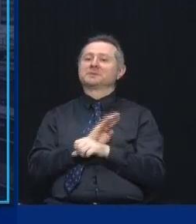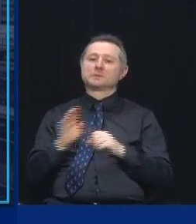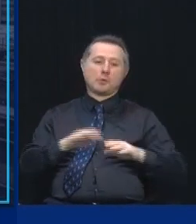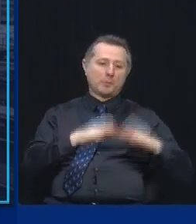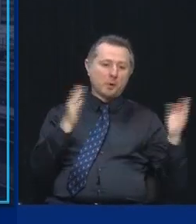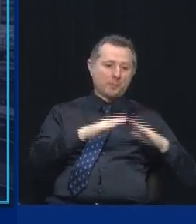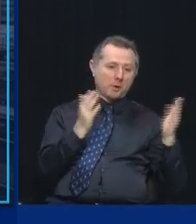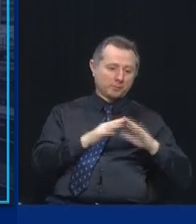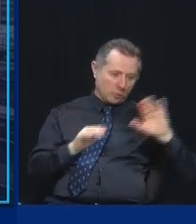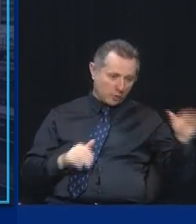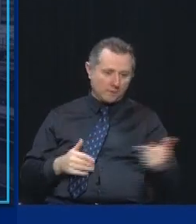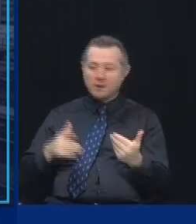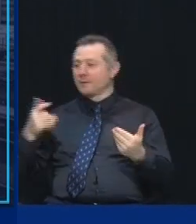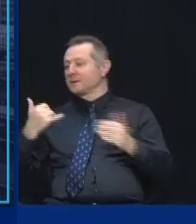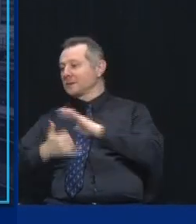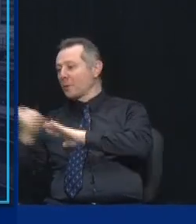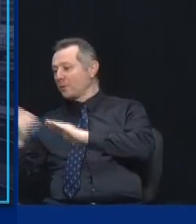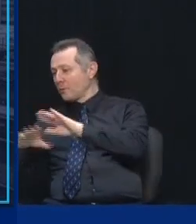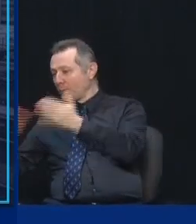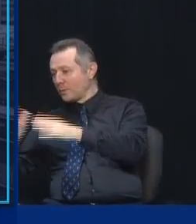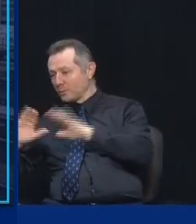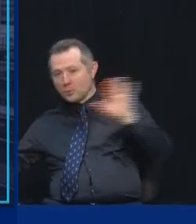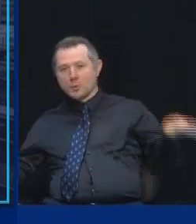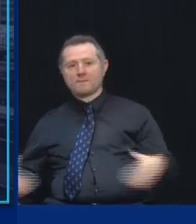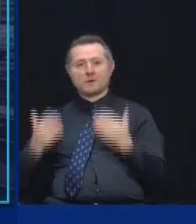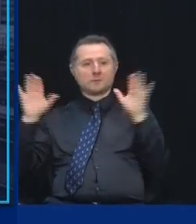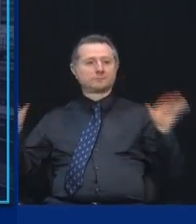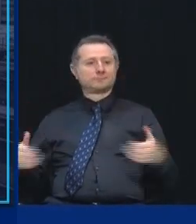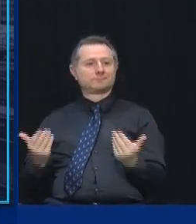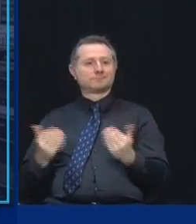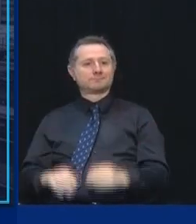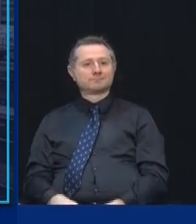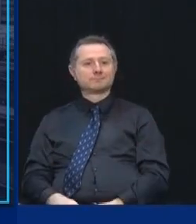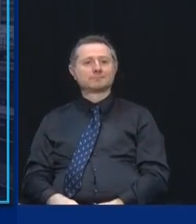24-HOUR SERVICE ON MAY 17th. TO COORDINATE WITH THE ECONOMIC